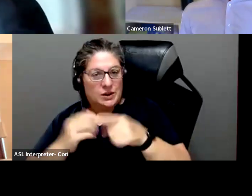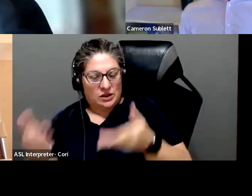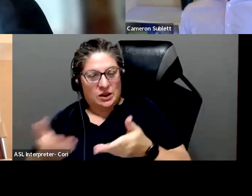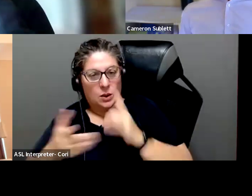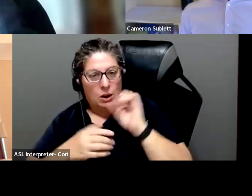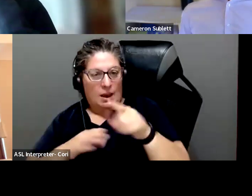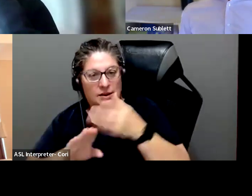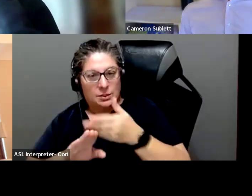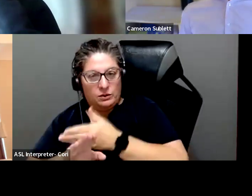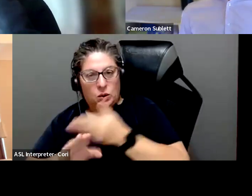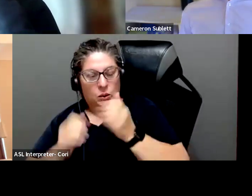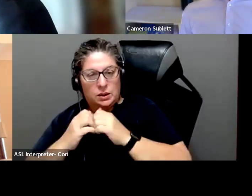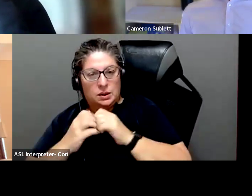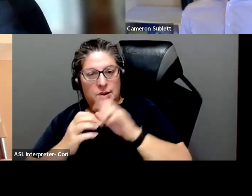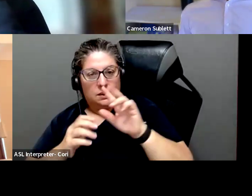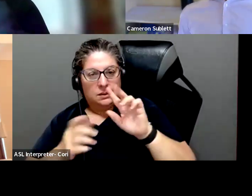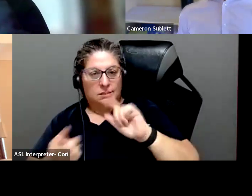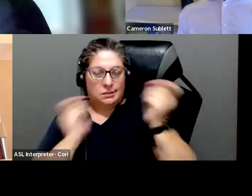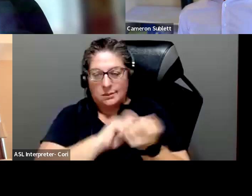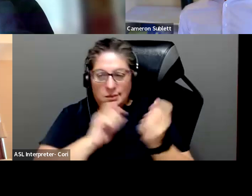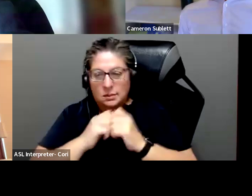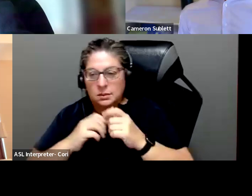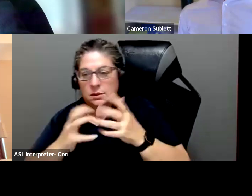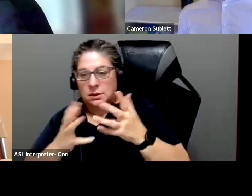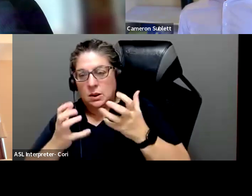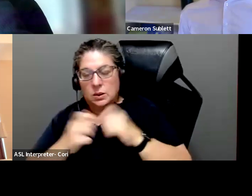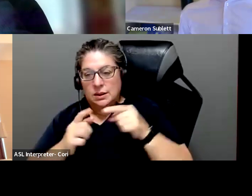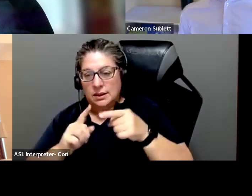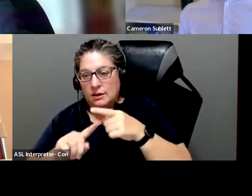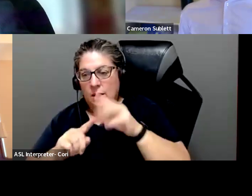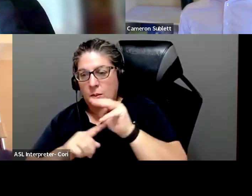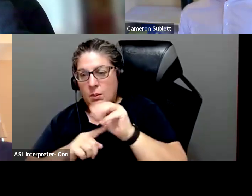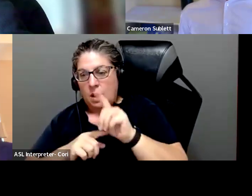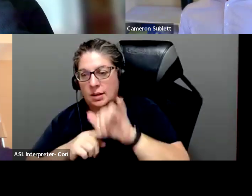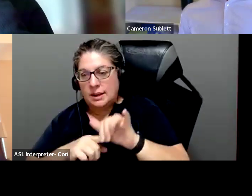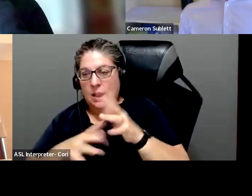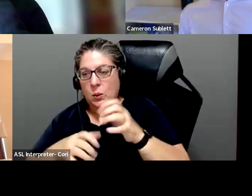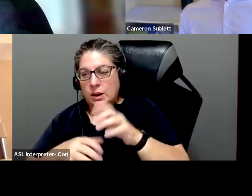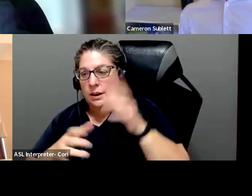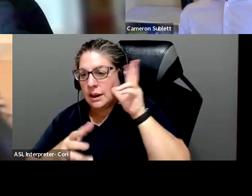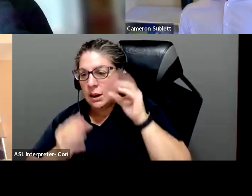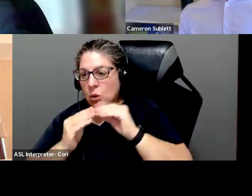ask before we kind of switch gears. This is for Molly Haynes. I would love to hear more from the speakers about how they